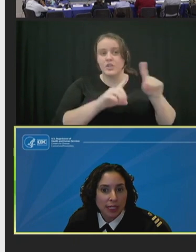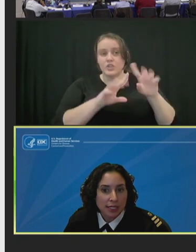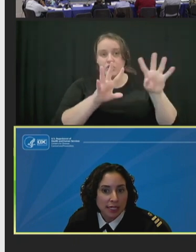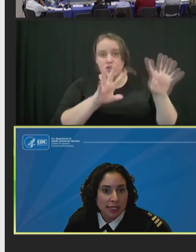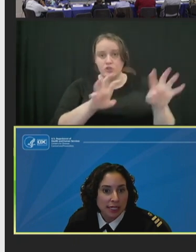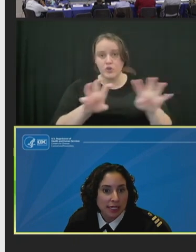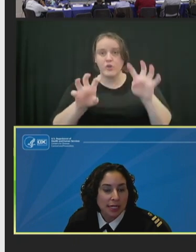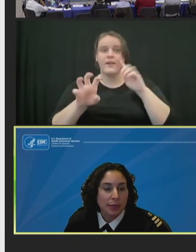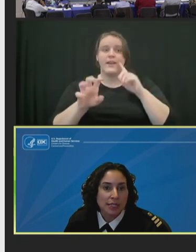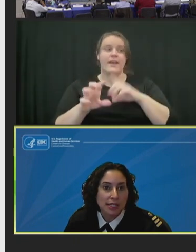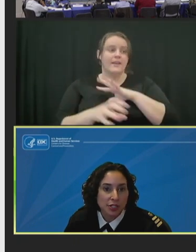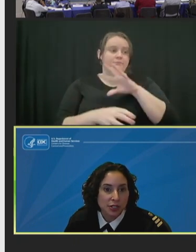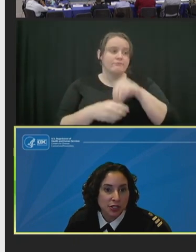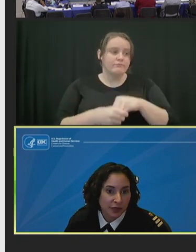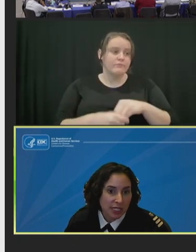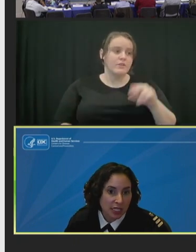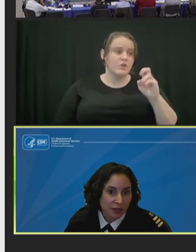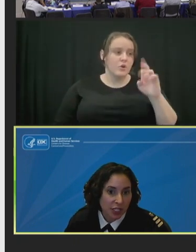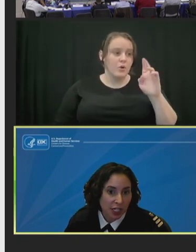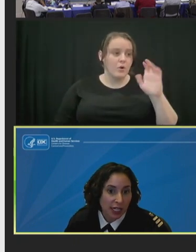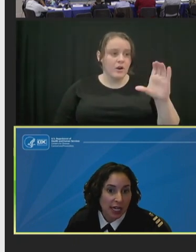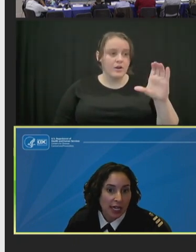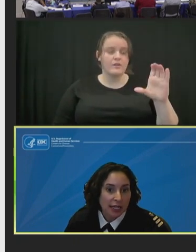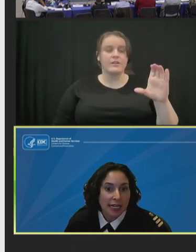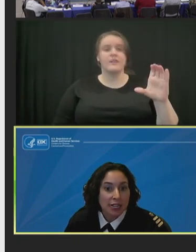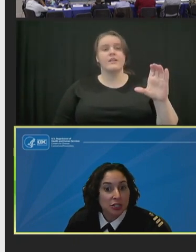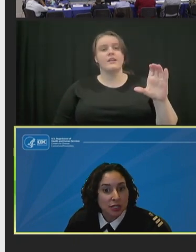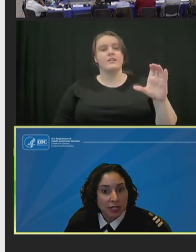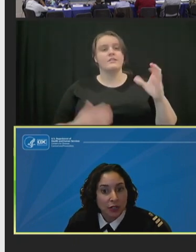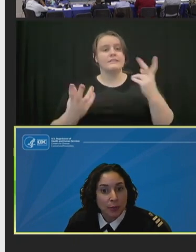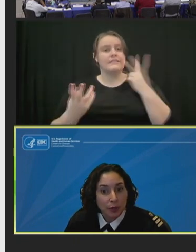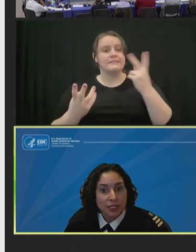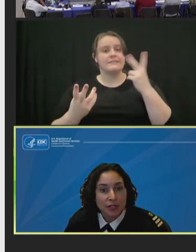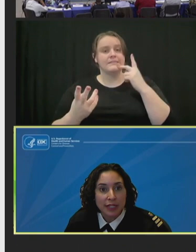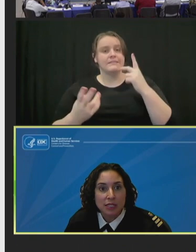CDC's Immunization Services Division, the National Center on Birth Defects and